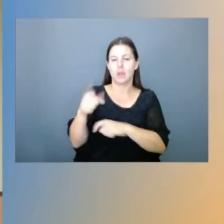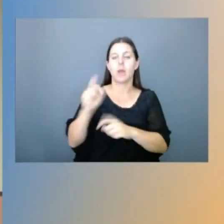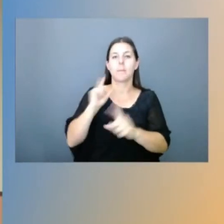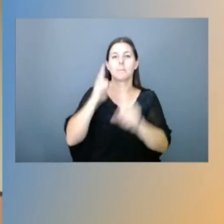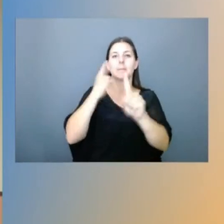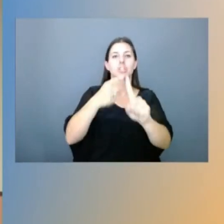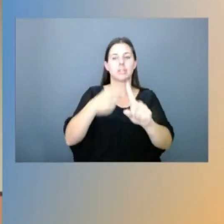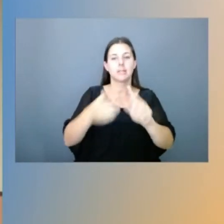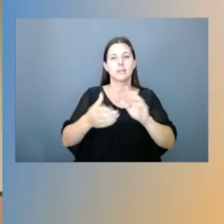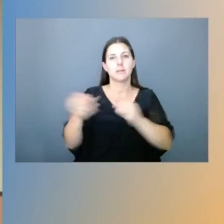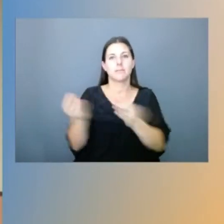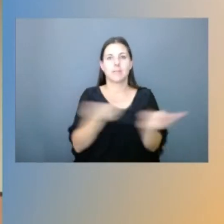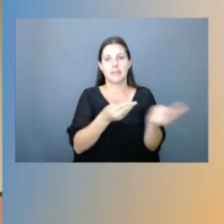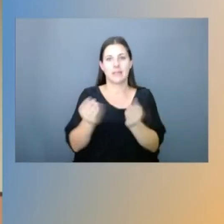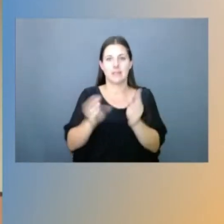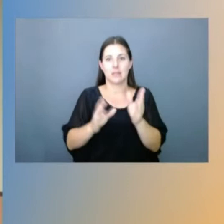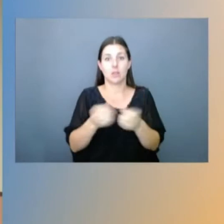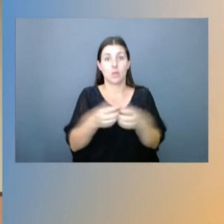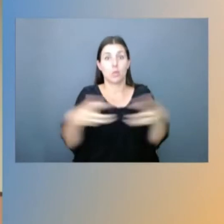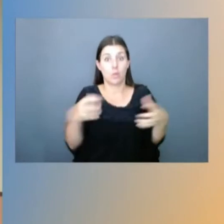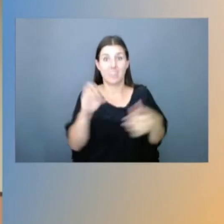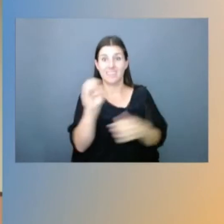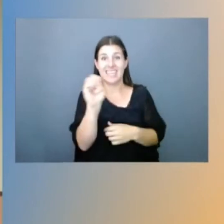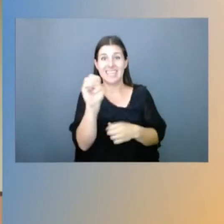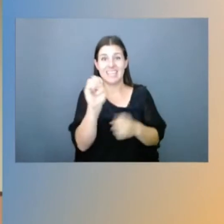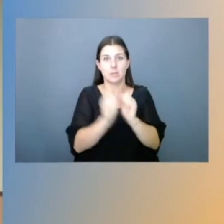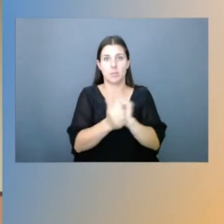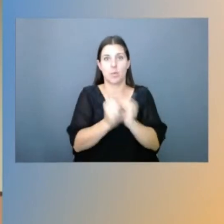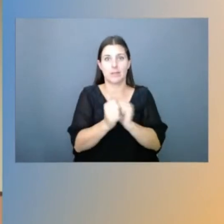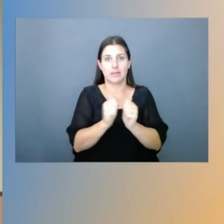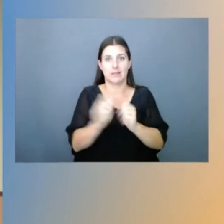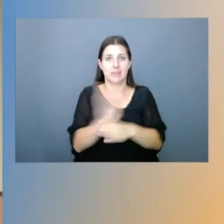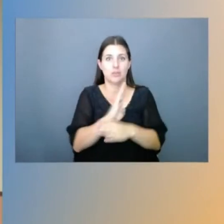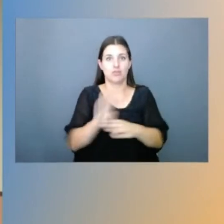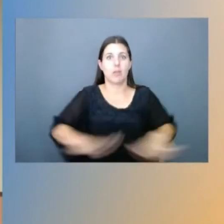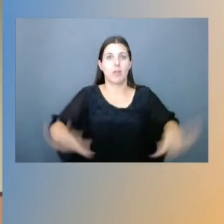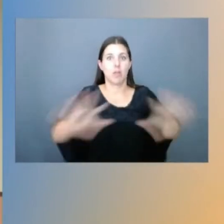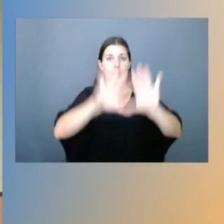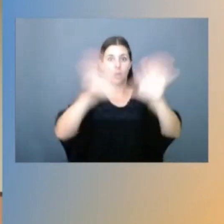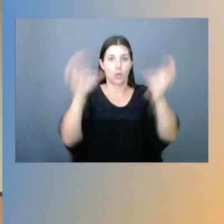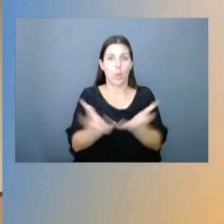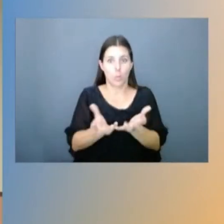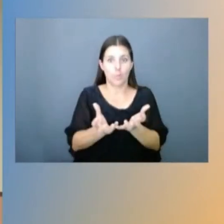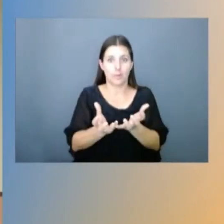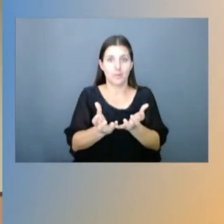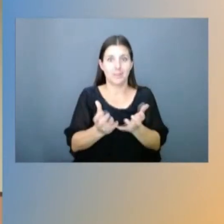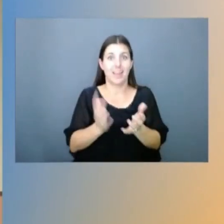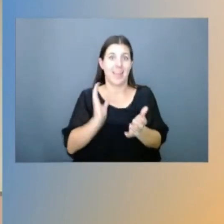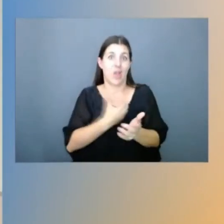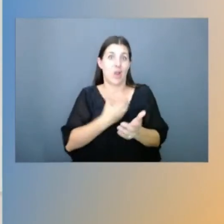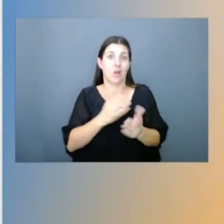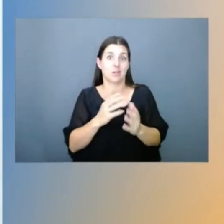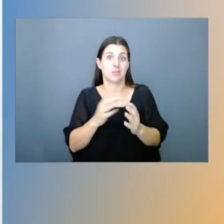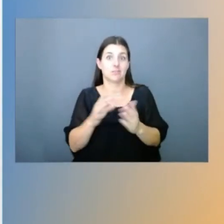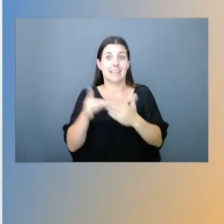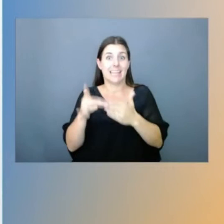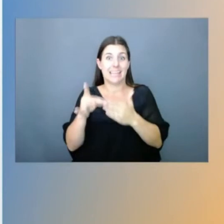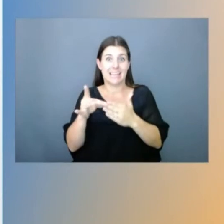of the eSports industry across the globe through our world leading data and technology. At the core, we aggregate, normalize,